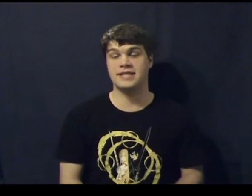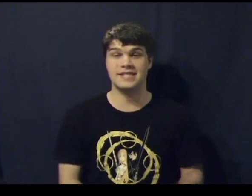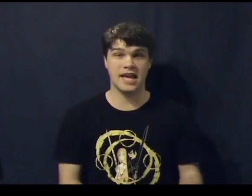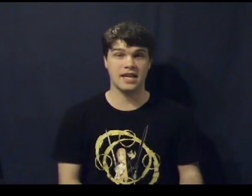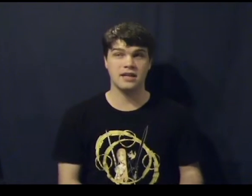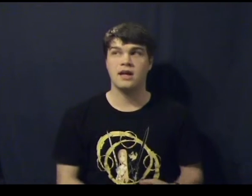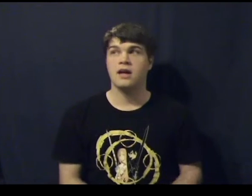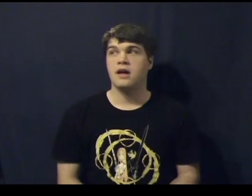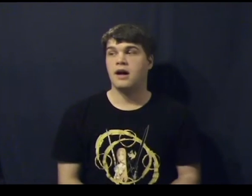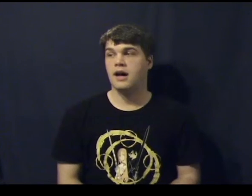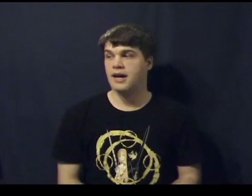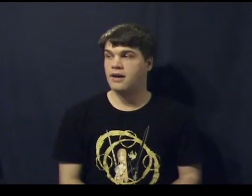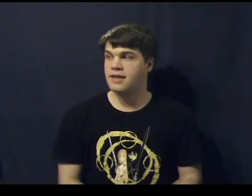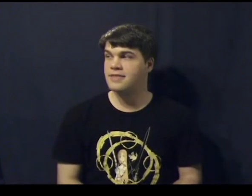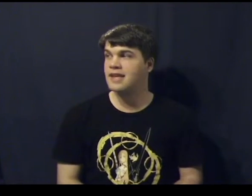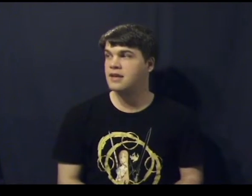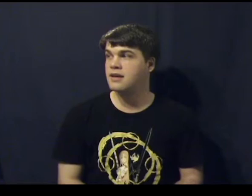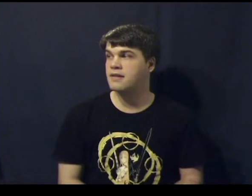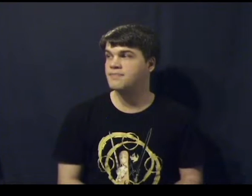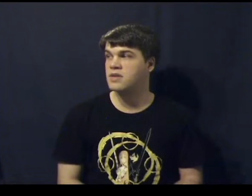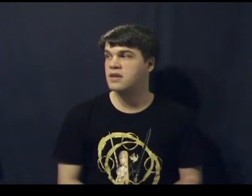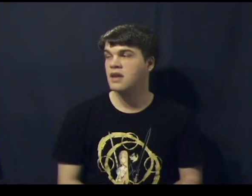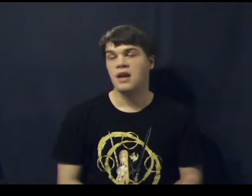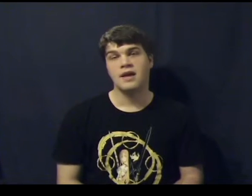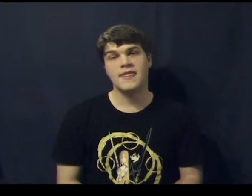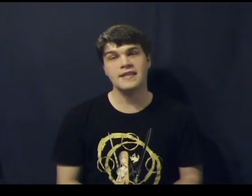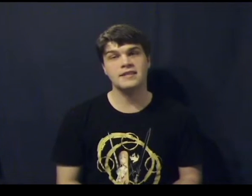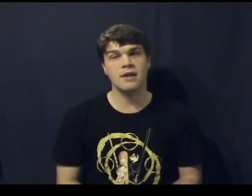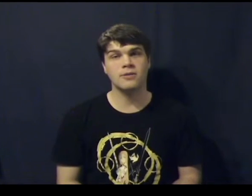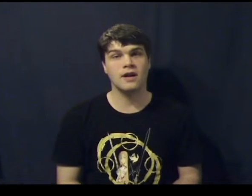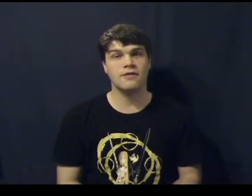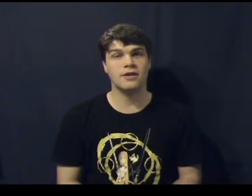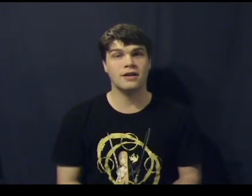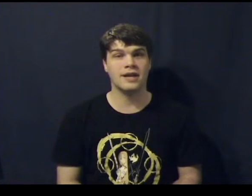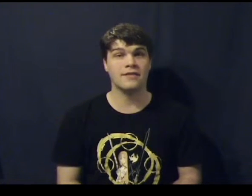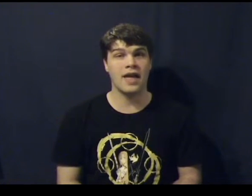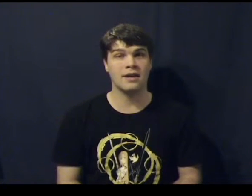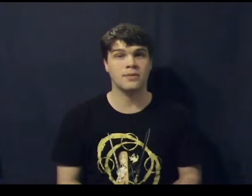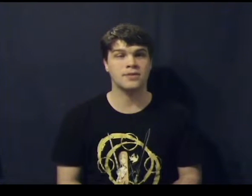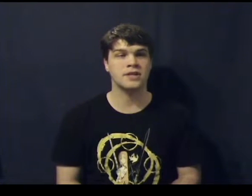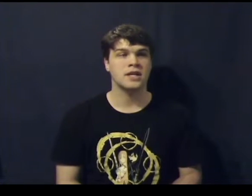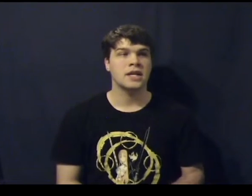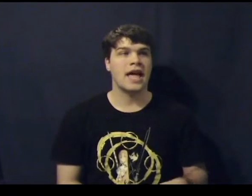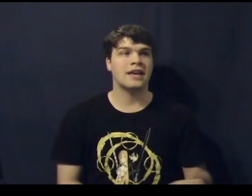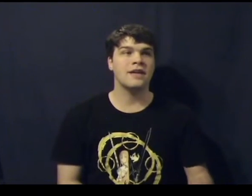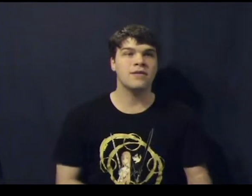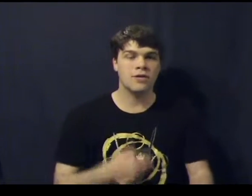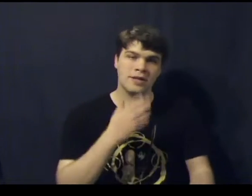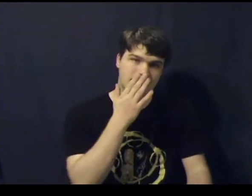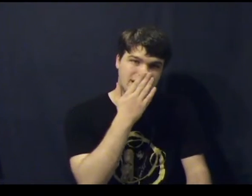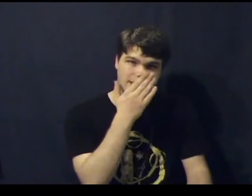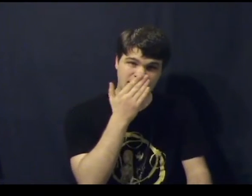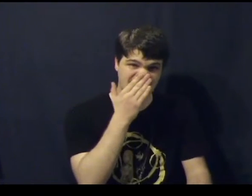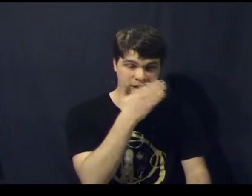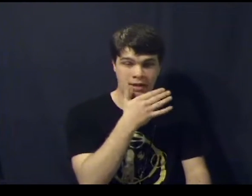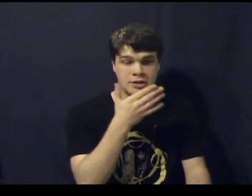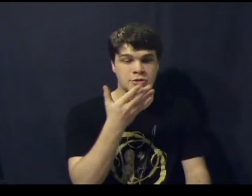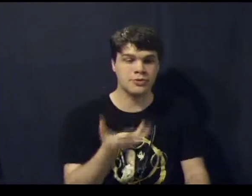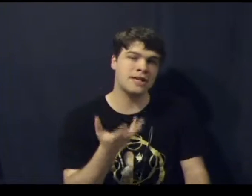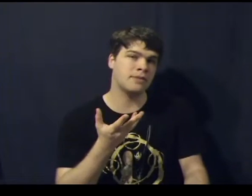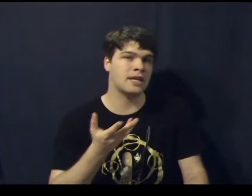Today I think, I think today we'll cover a lot of animals and even though this may not be extremely helpful